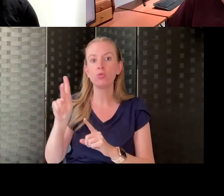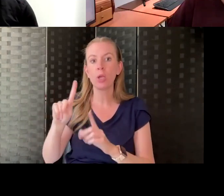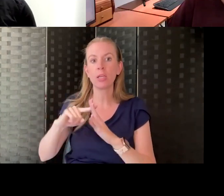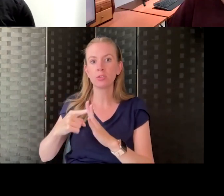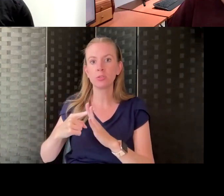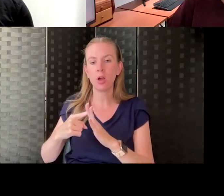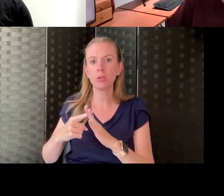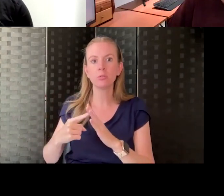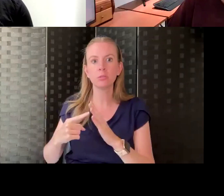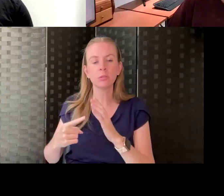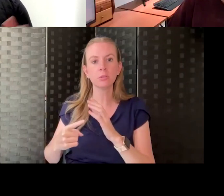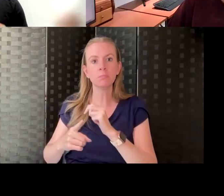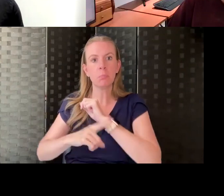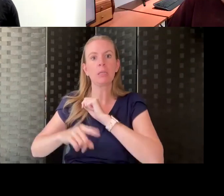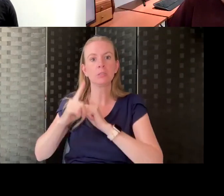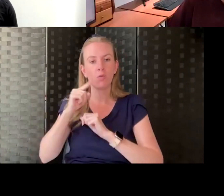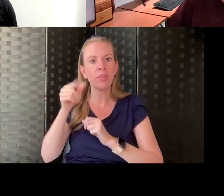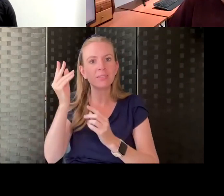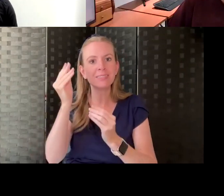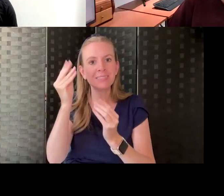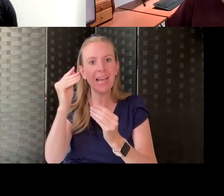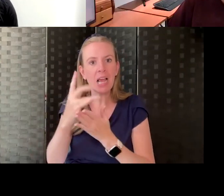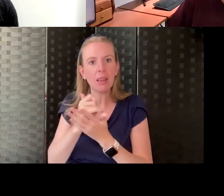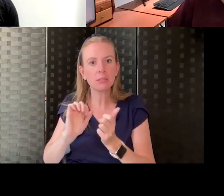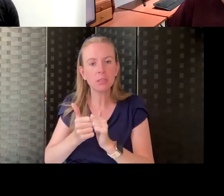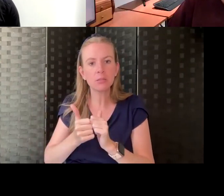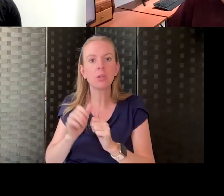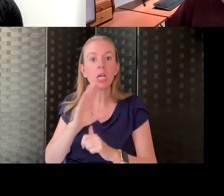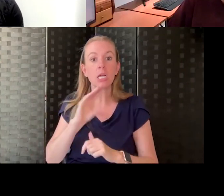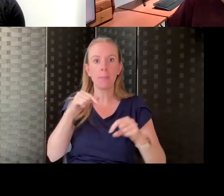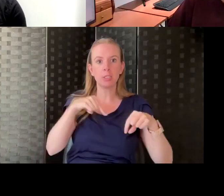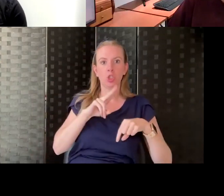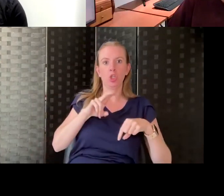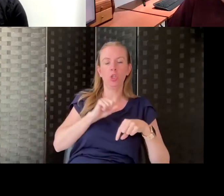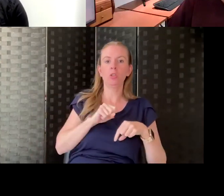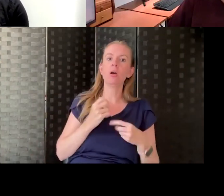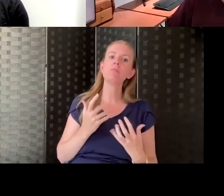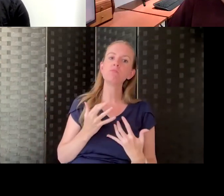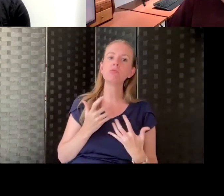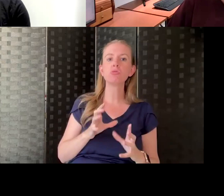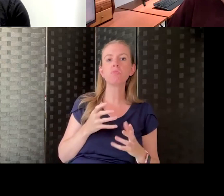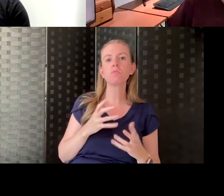is collected. Companies stateside were dragging their heels and all of a sudden they realized